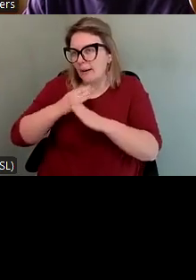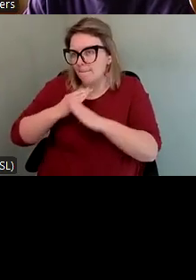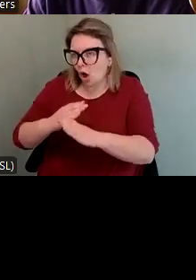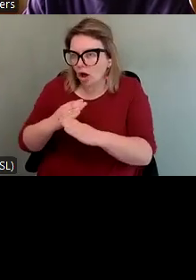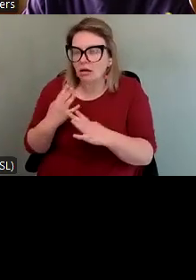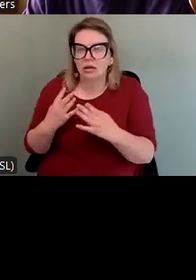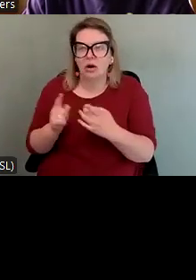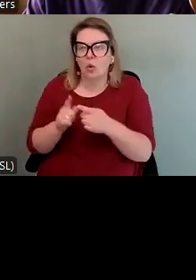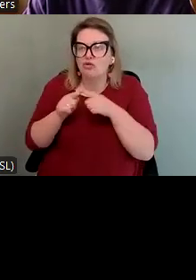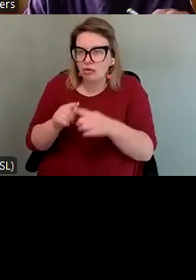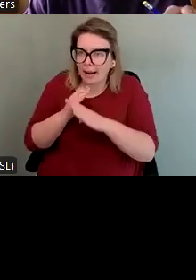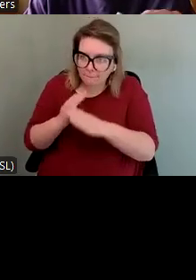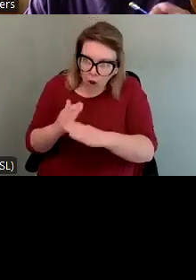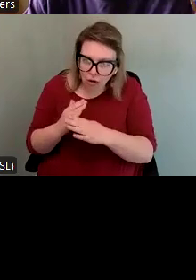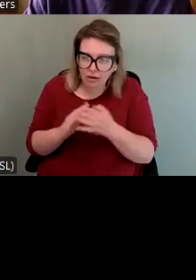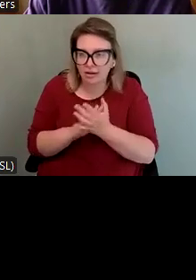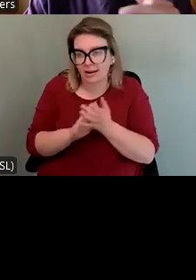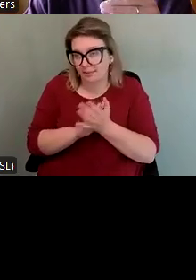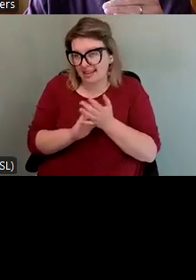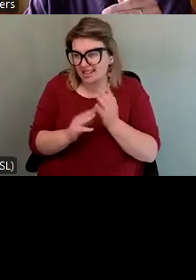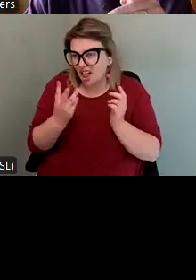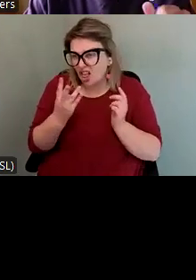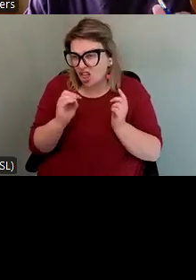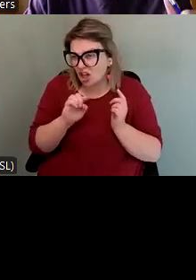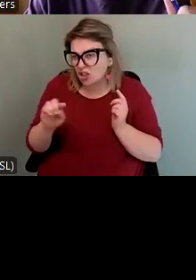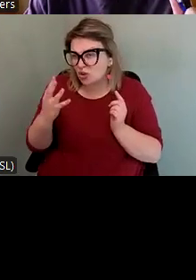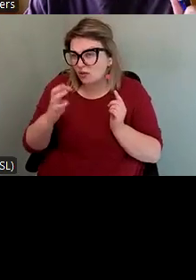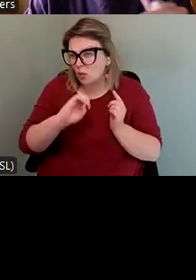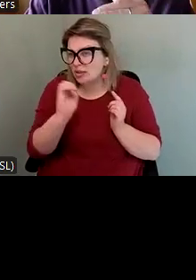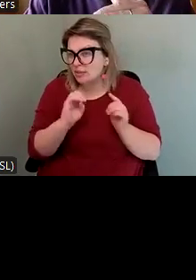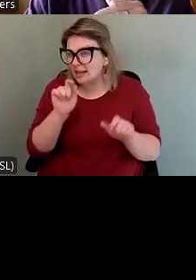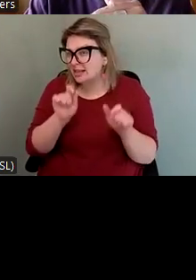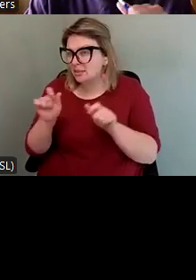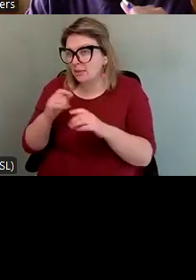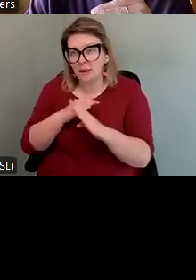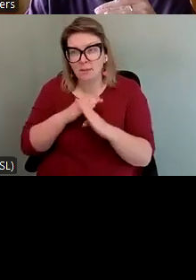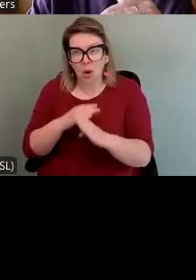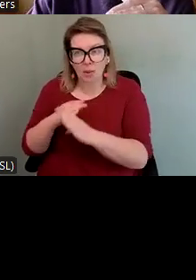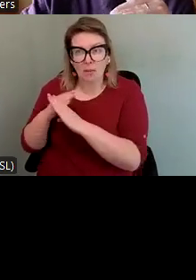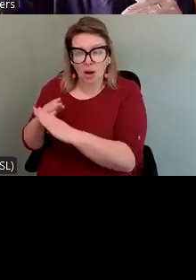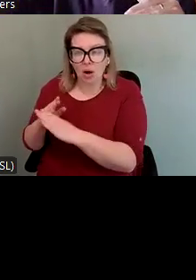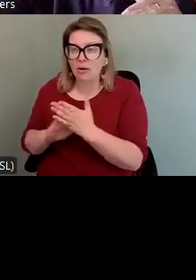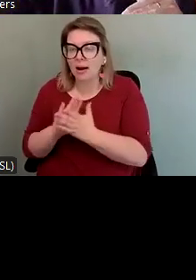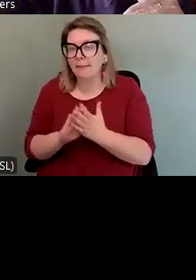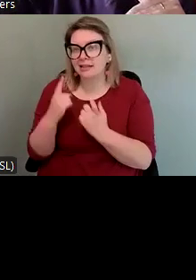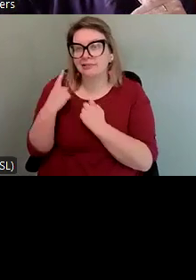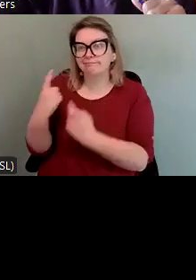We're seeing about 30% to 40% of users are now using those platforms to block any tracking as well.